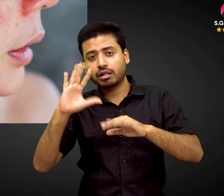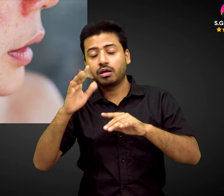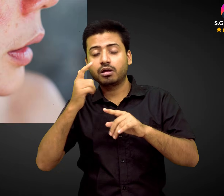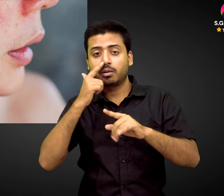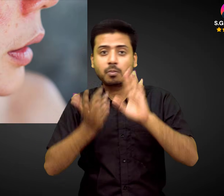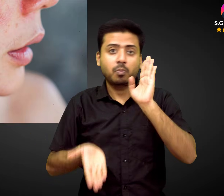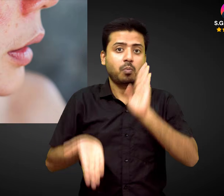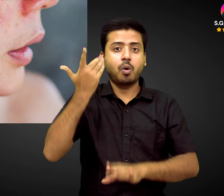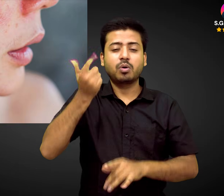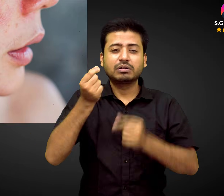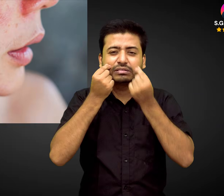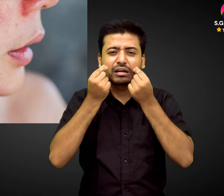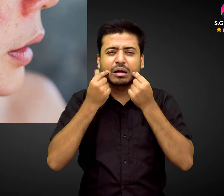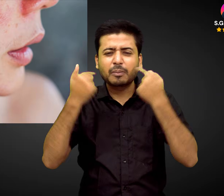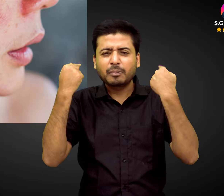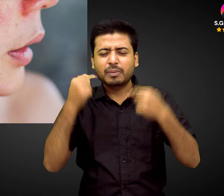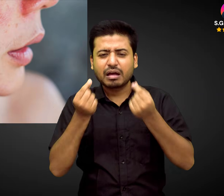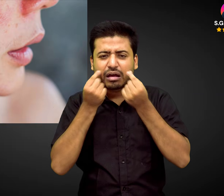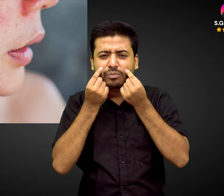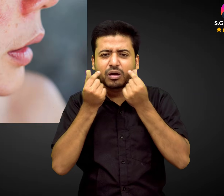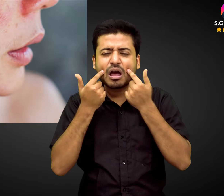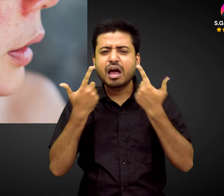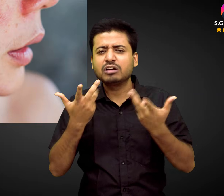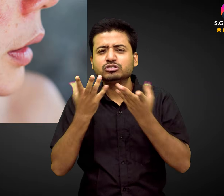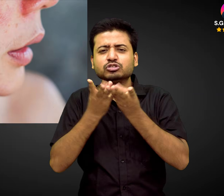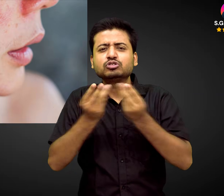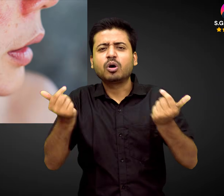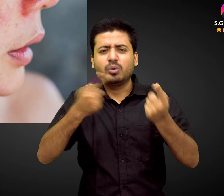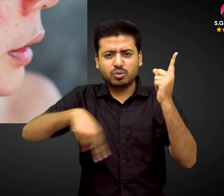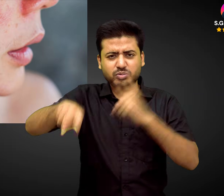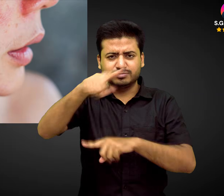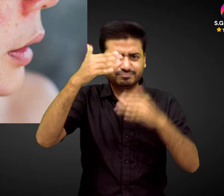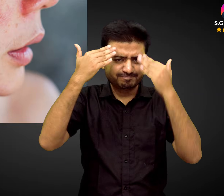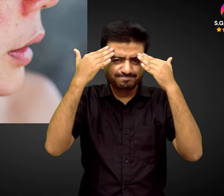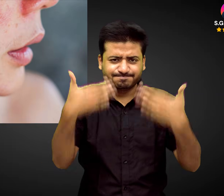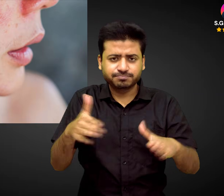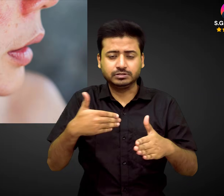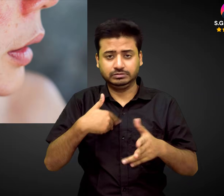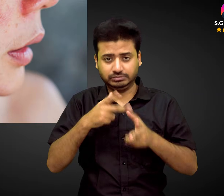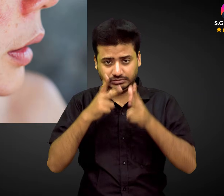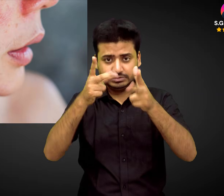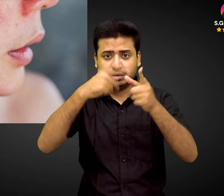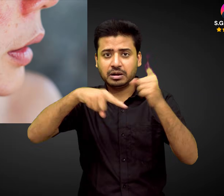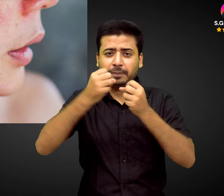skinare solutions are rooted in ancient traditions and natural ingredients found right in our homes.